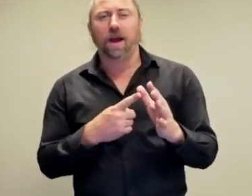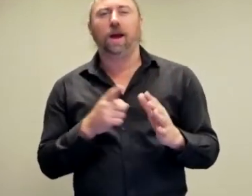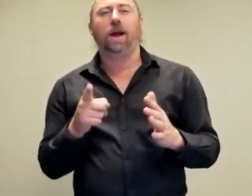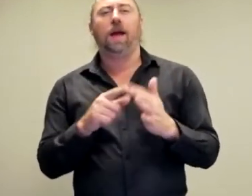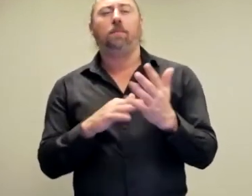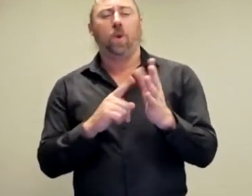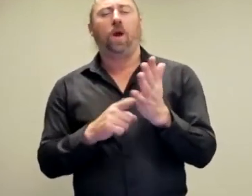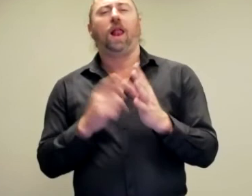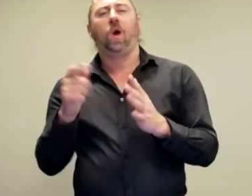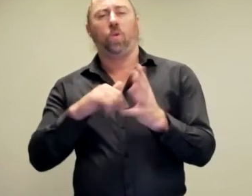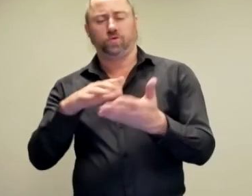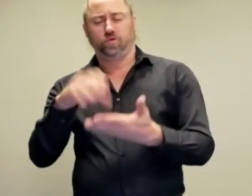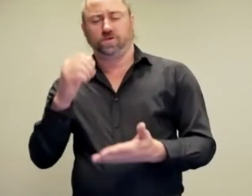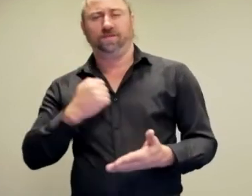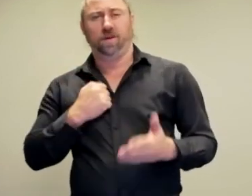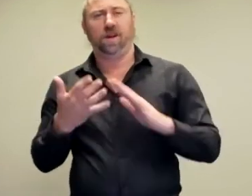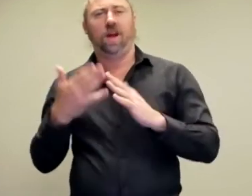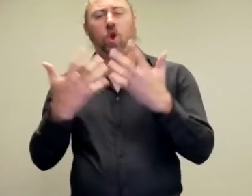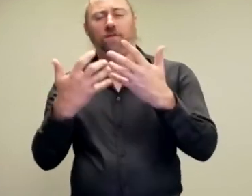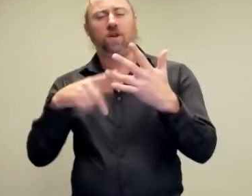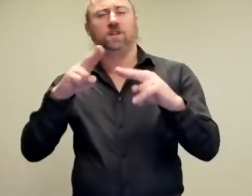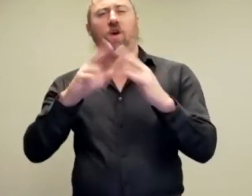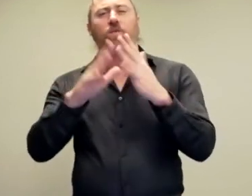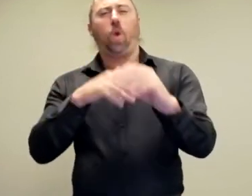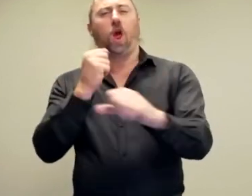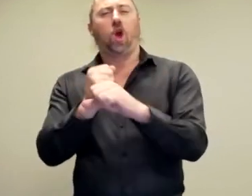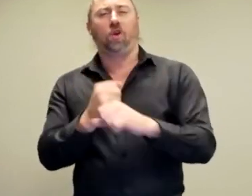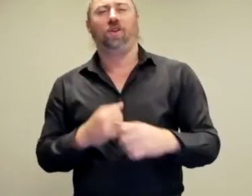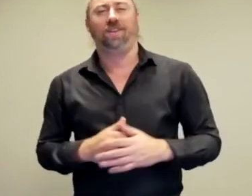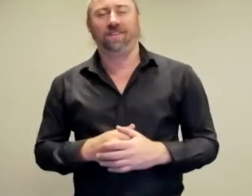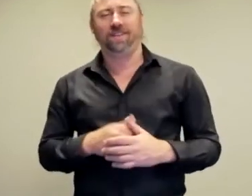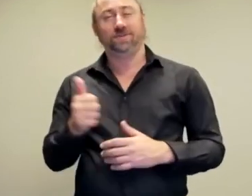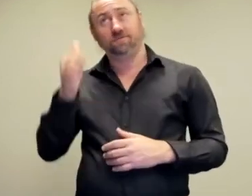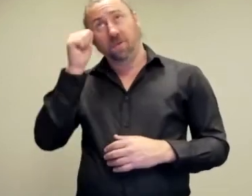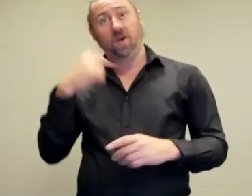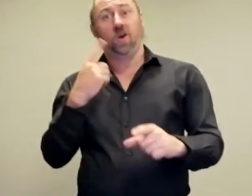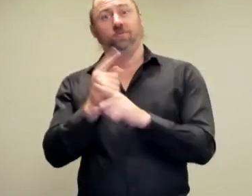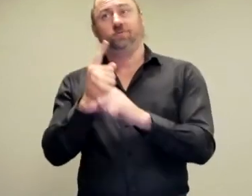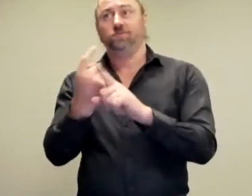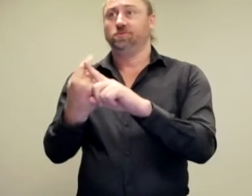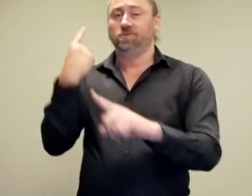student of mine at the University of Wollongong and she can remember me talking about the coloured spinning discs.